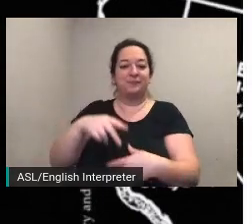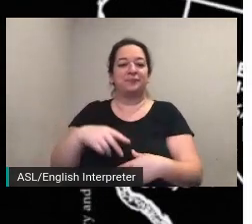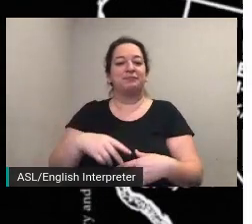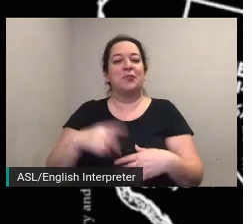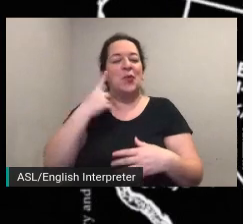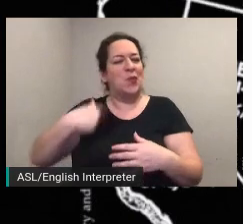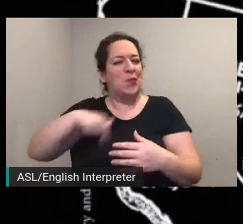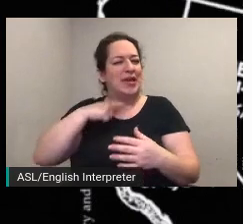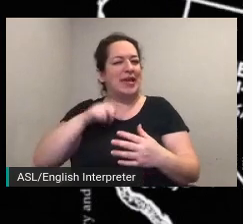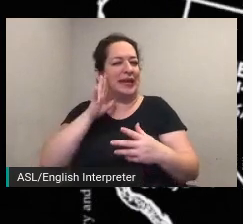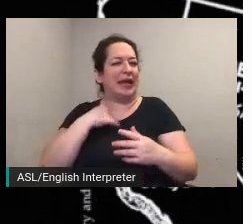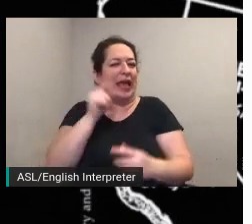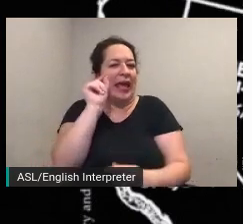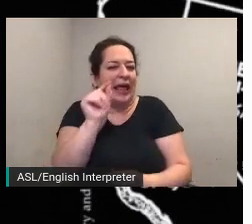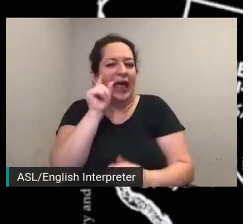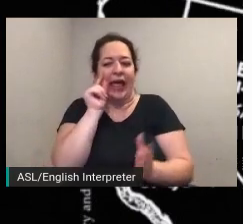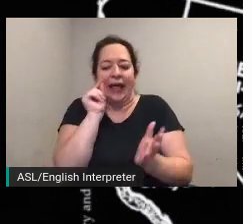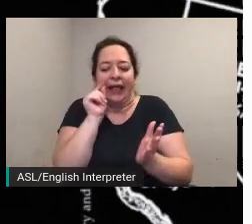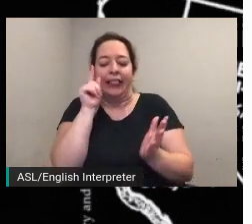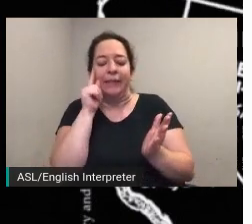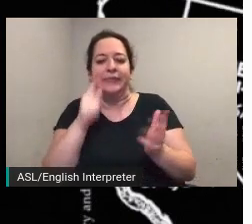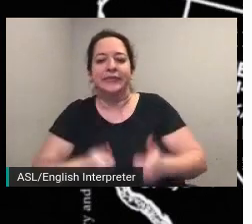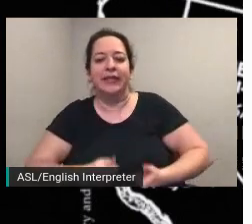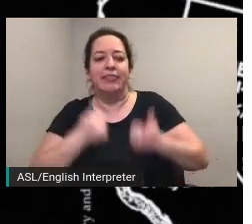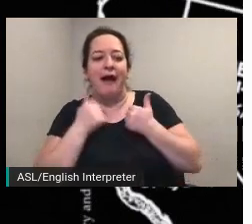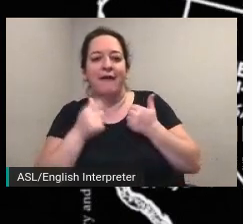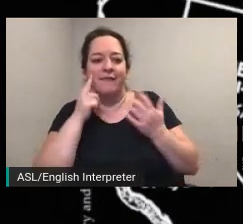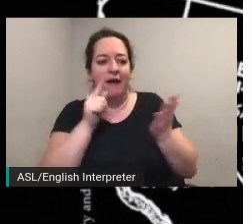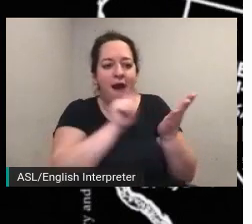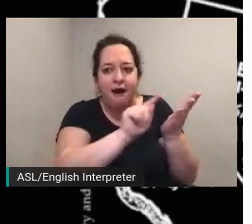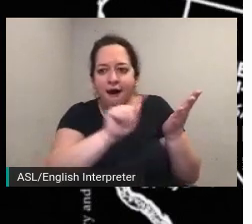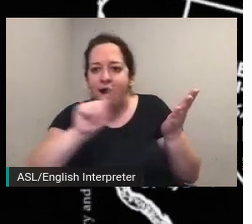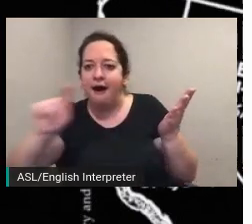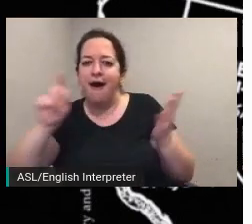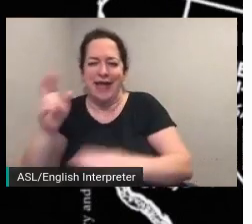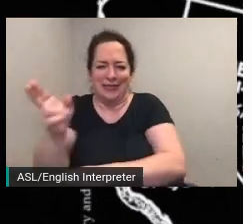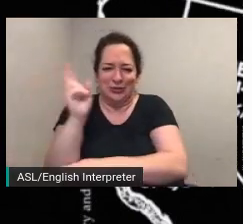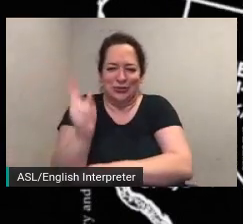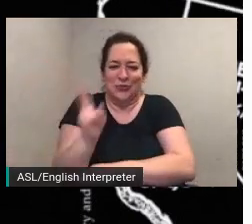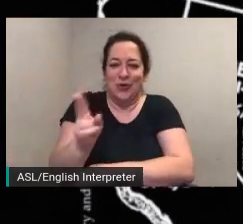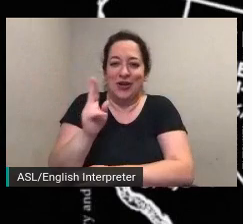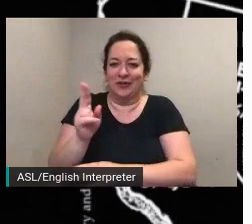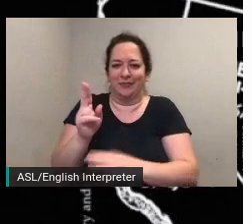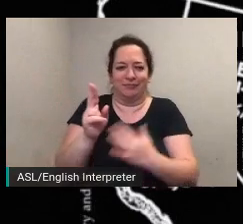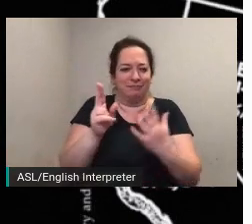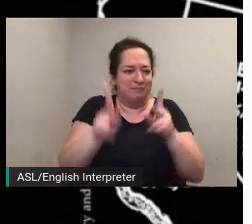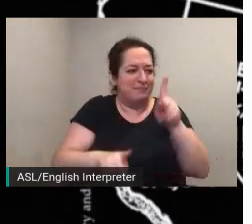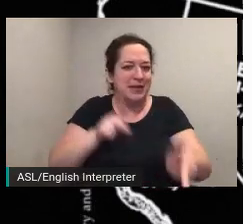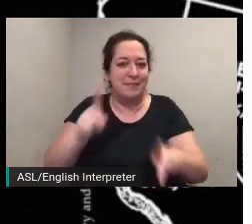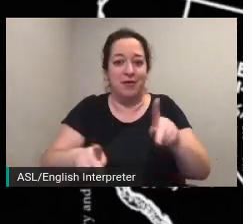activists we can see these historic figures as multi-dimensional people these letters can show us